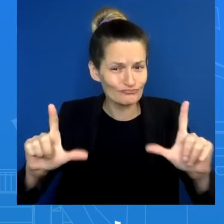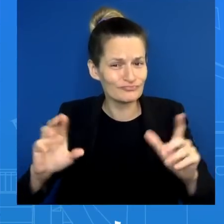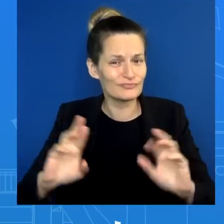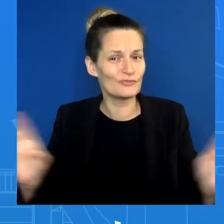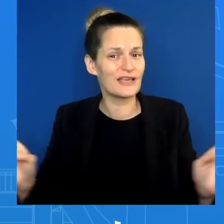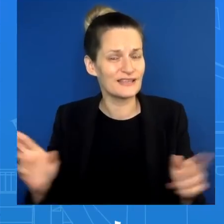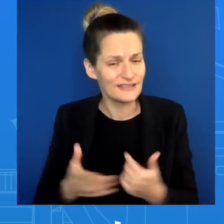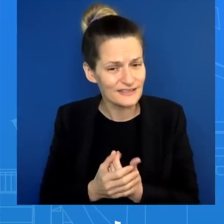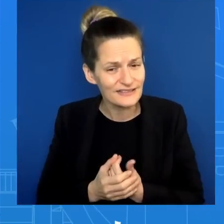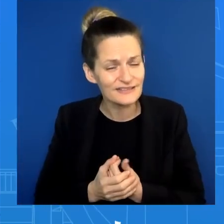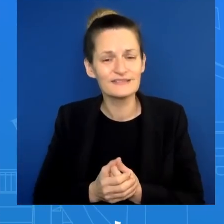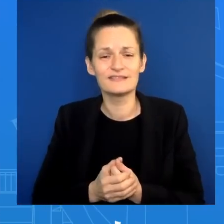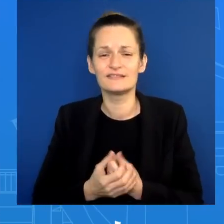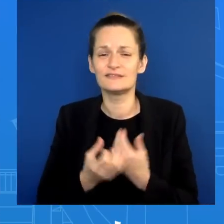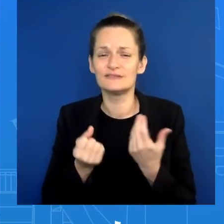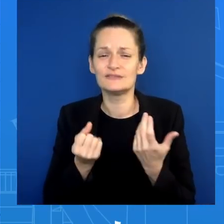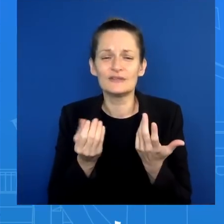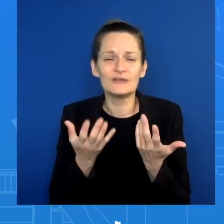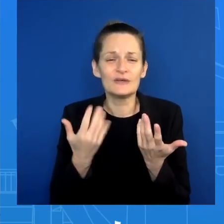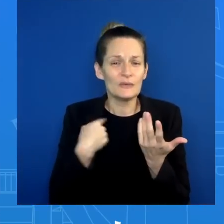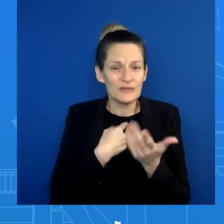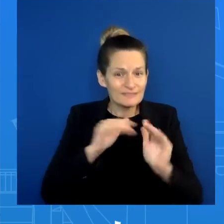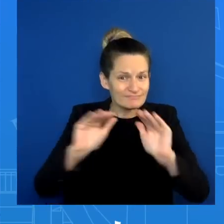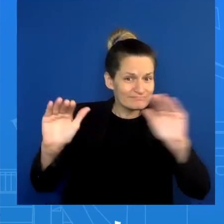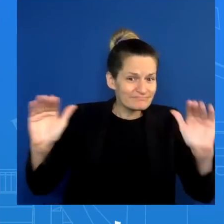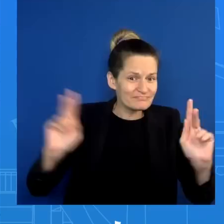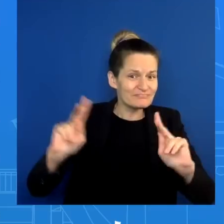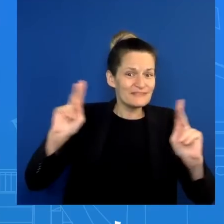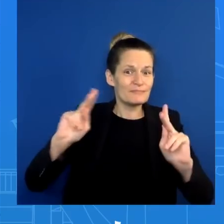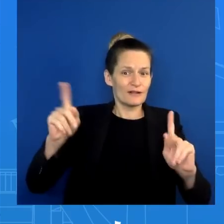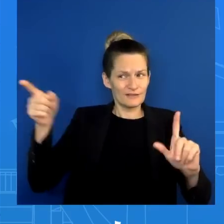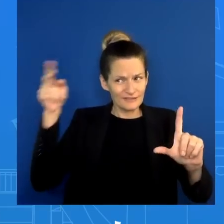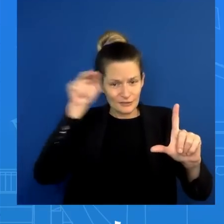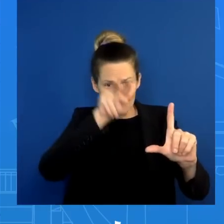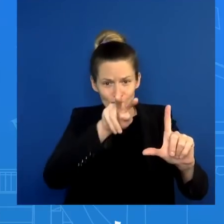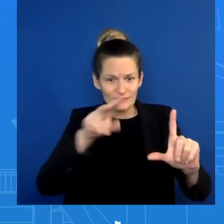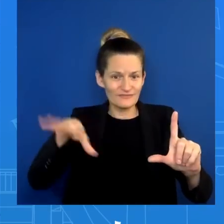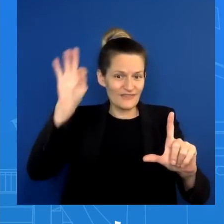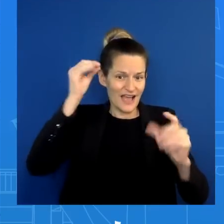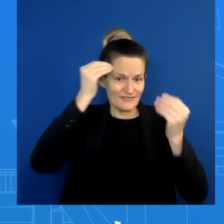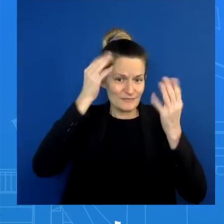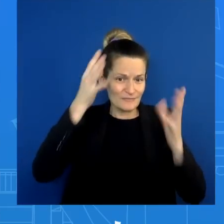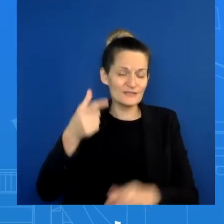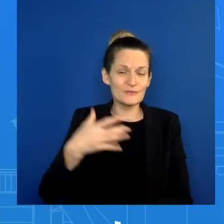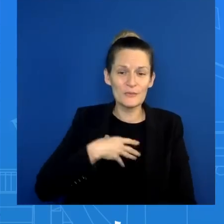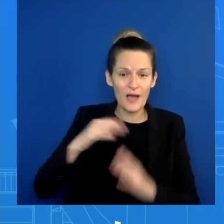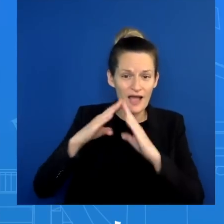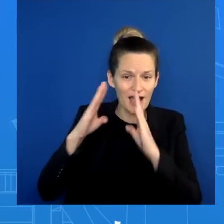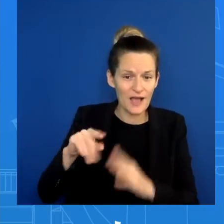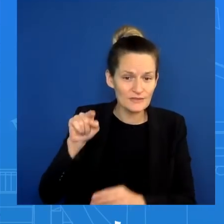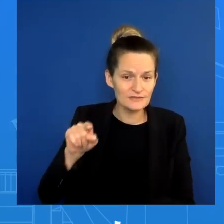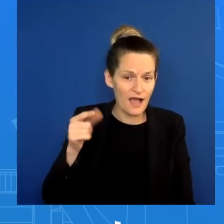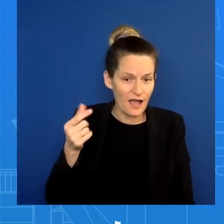to get the information that they need. They can go to whitehouse.gov, as I just said moments ago, to get that to get the information that they need